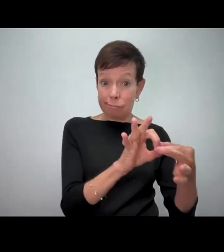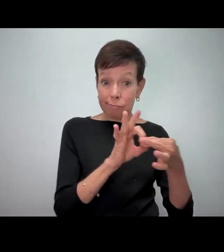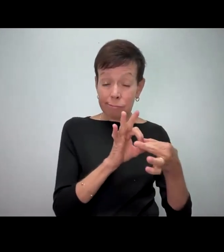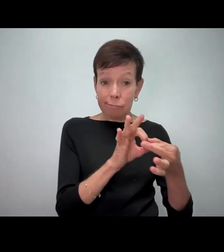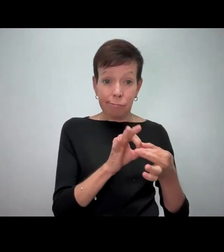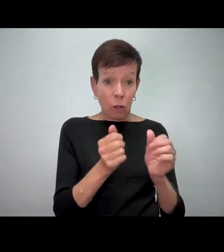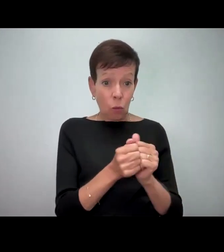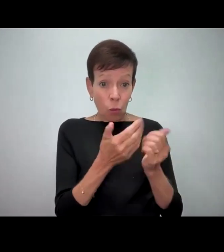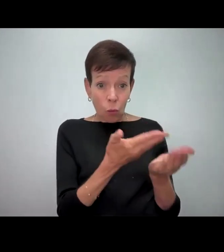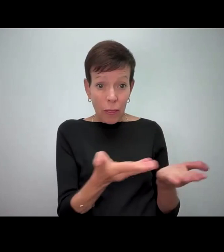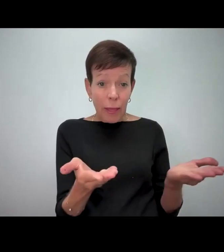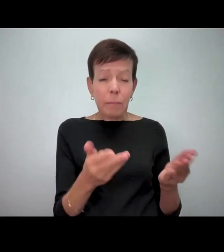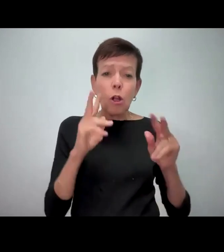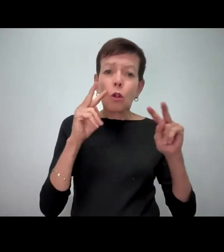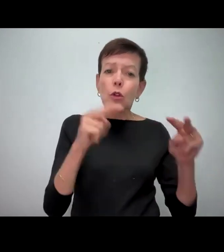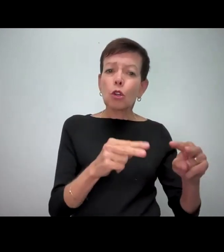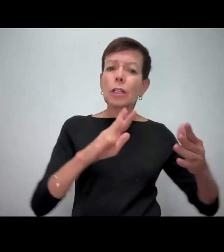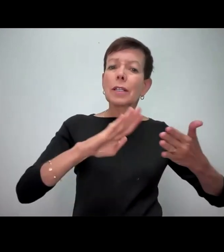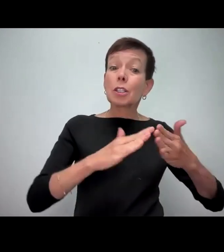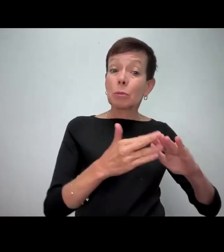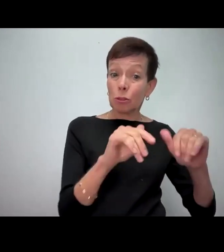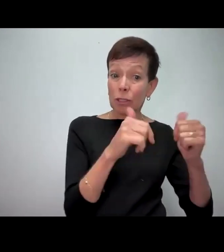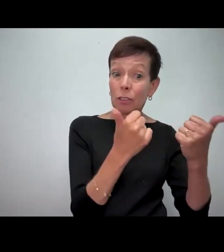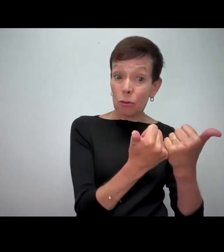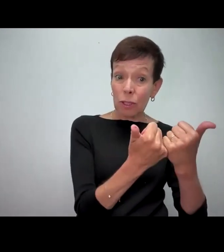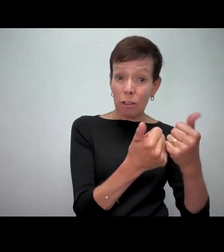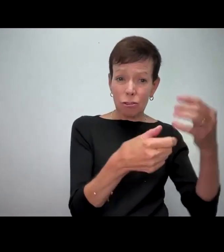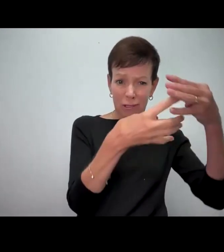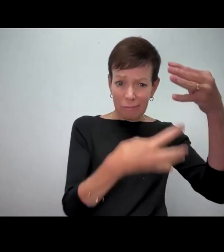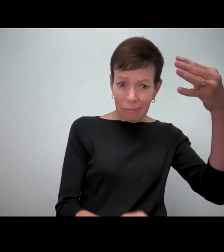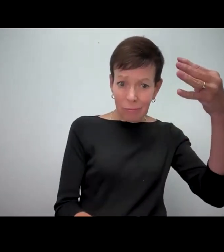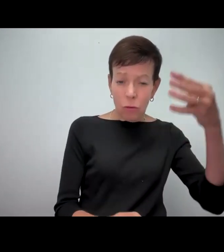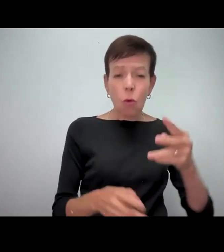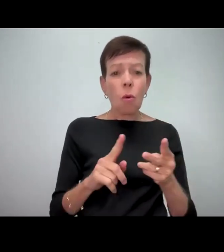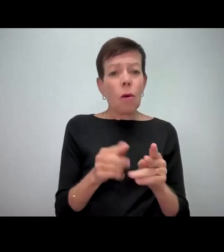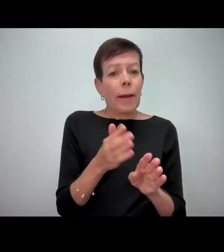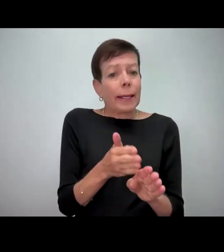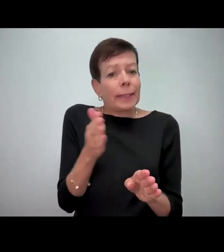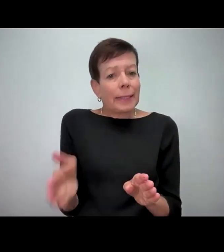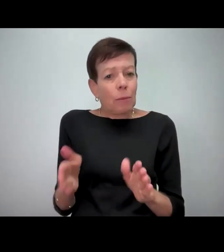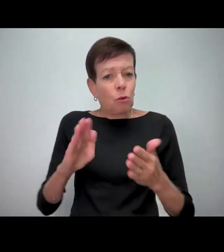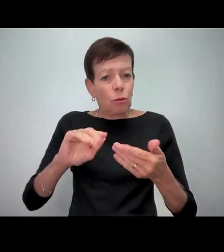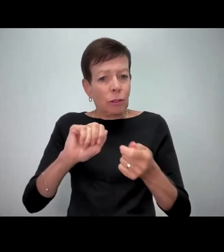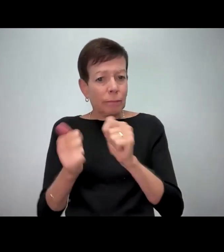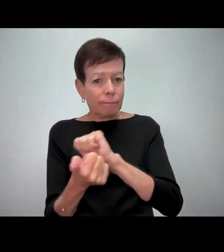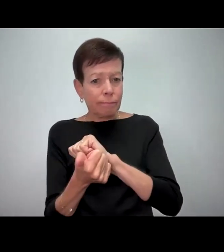neighborhood associations, but if you're close to like, a cultural group, or cultural centre,